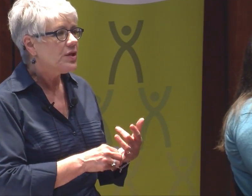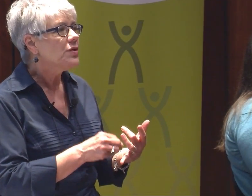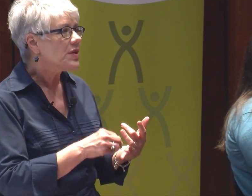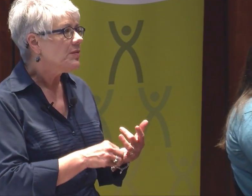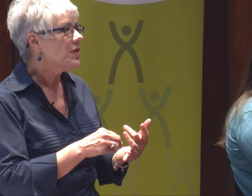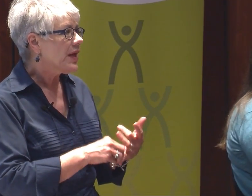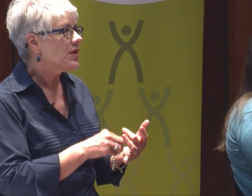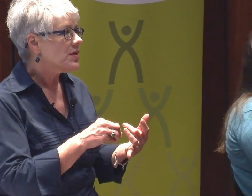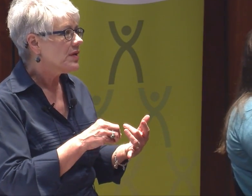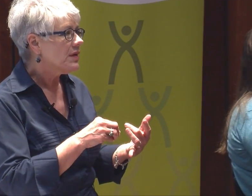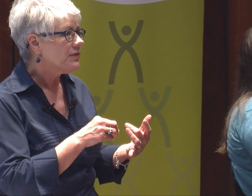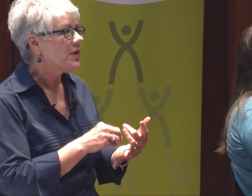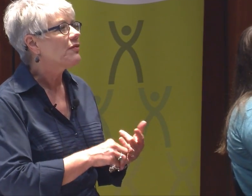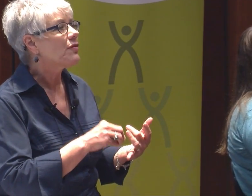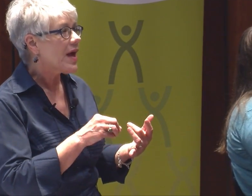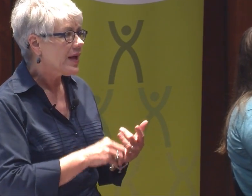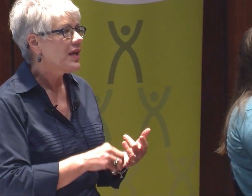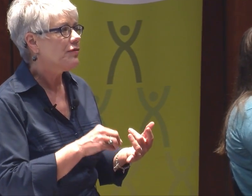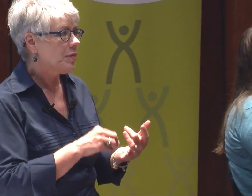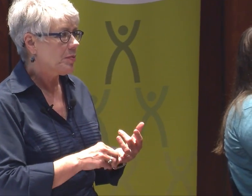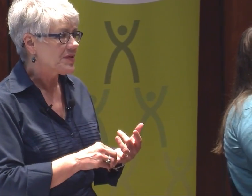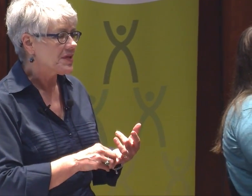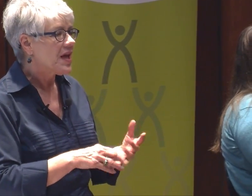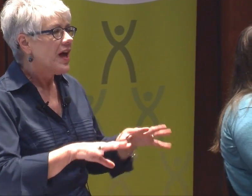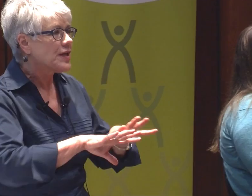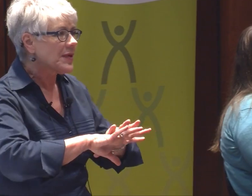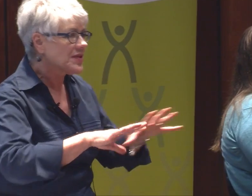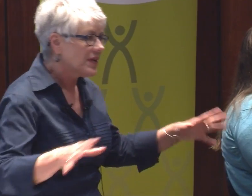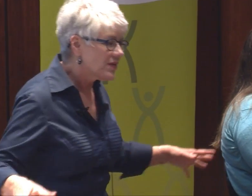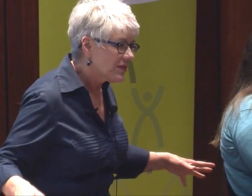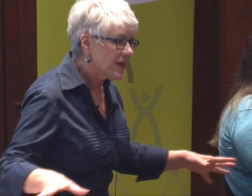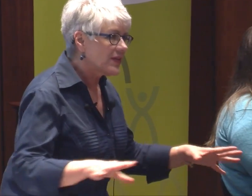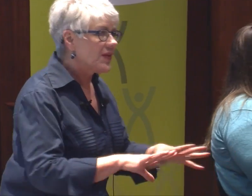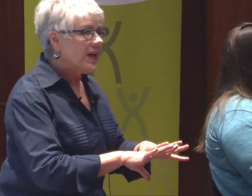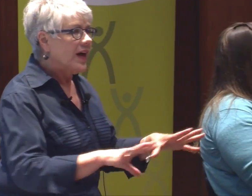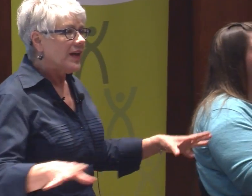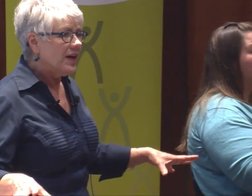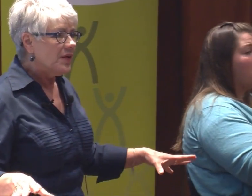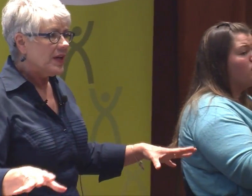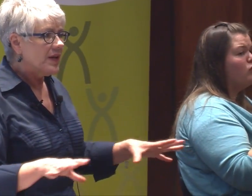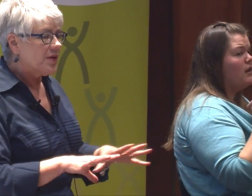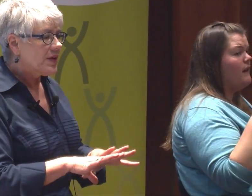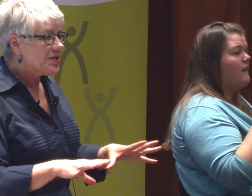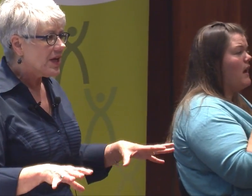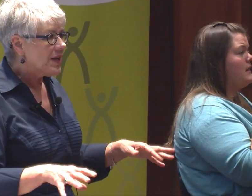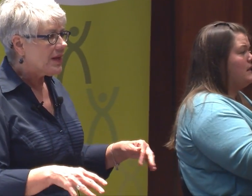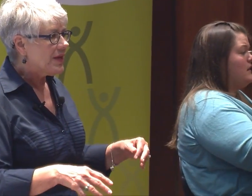To use communication for a variety of purposes, especially those of us, you know, in early childhood.